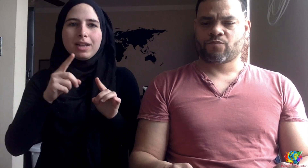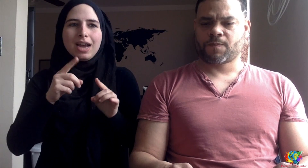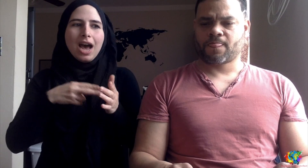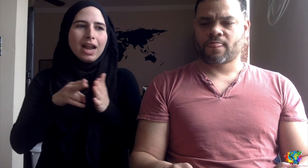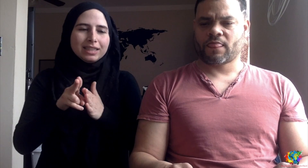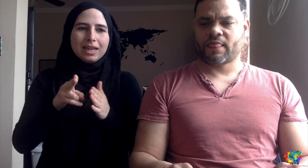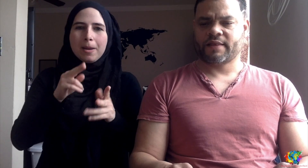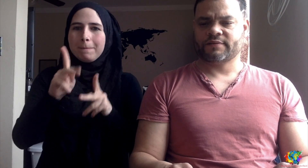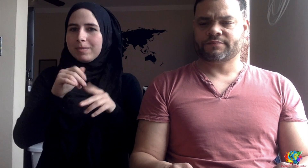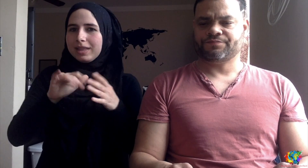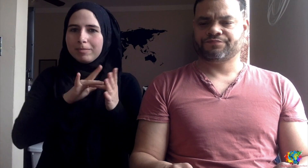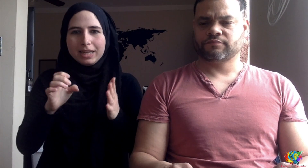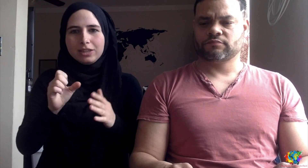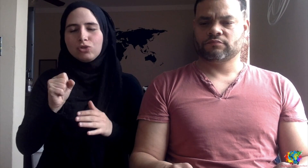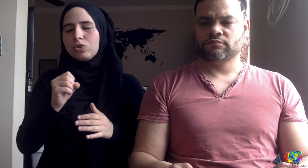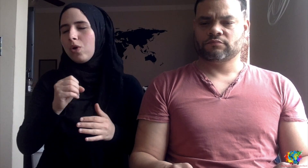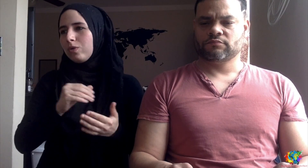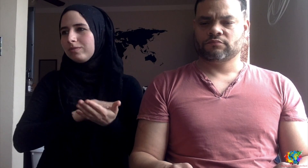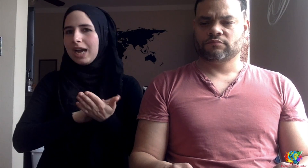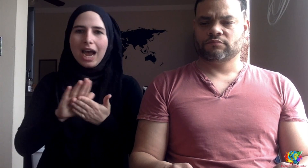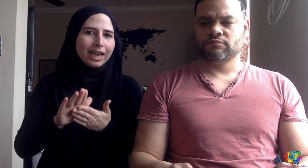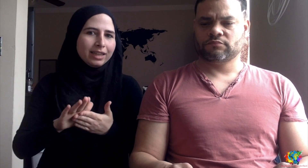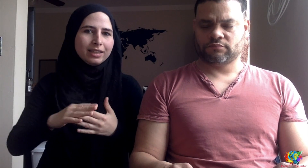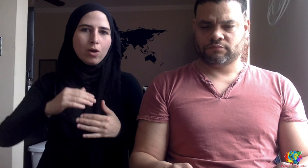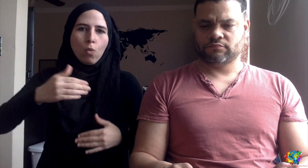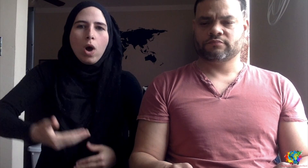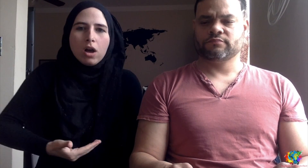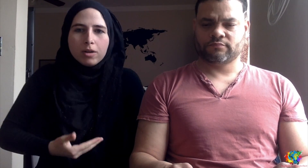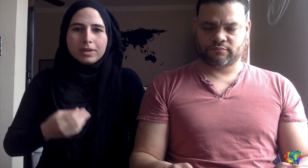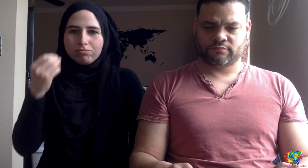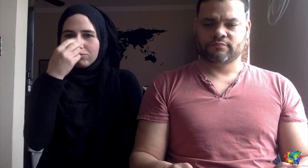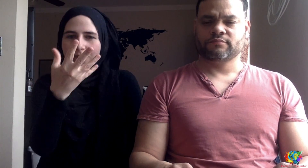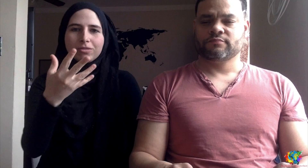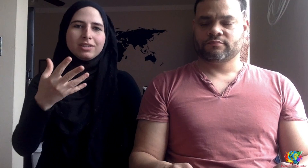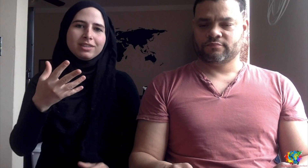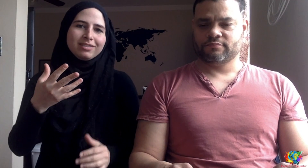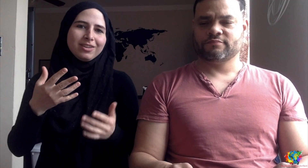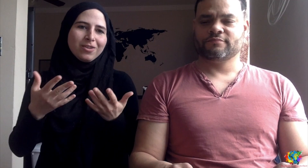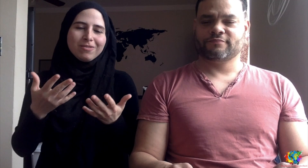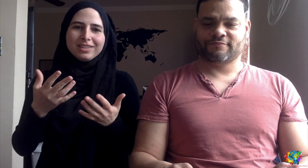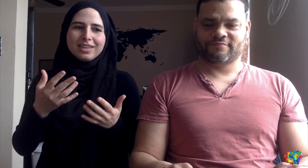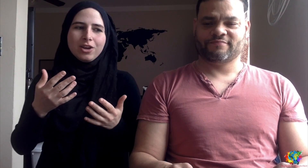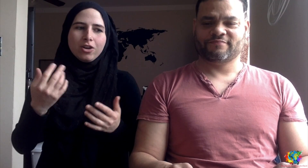Zee: But honestly, the people there are so nice and welcoming